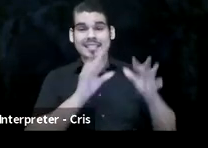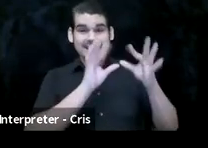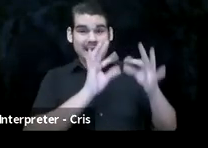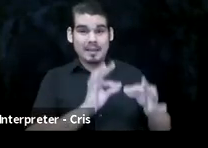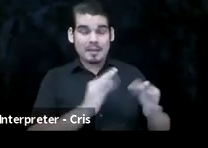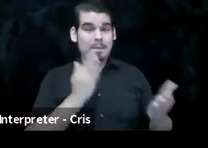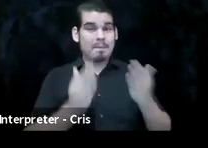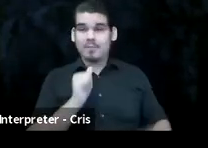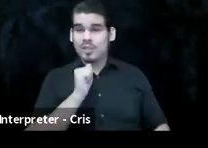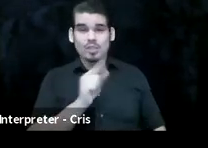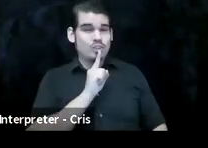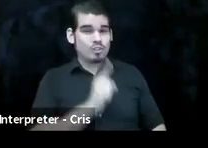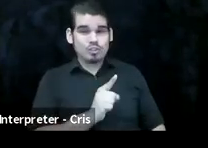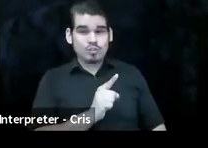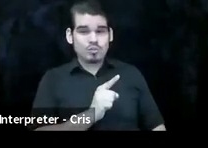Katherine Squire: Could you clarify maybe a little bit more to me.